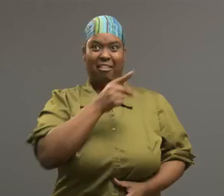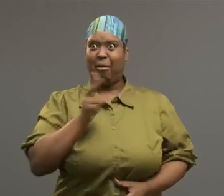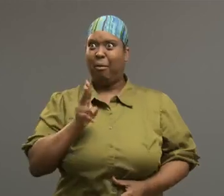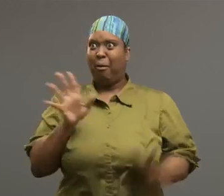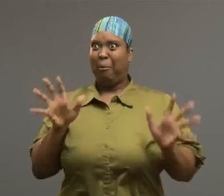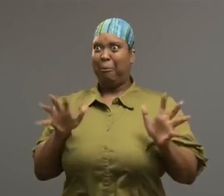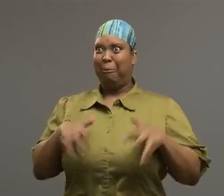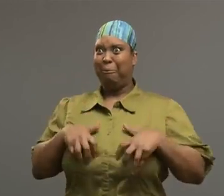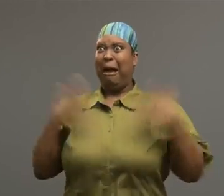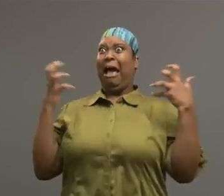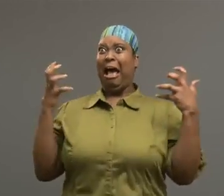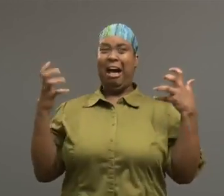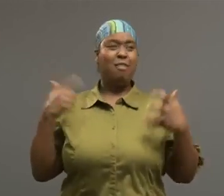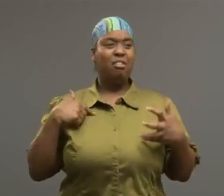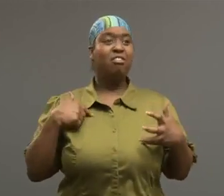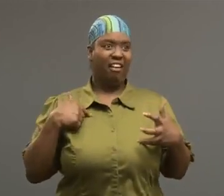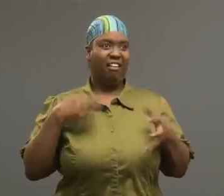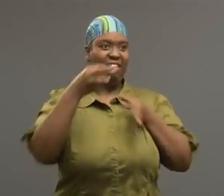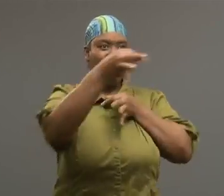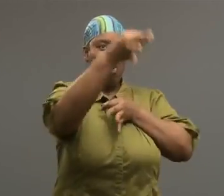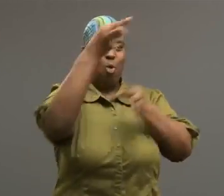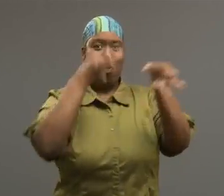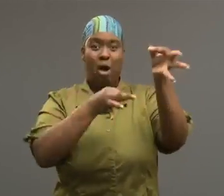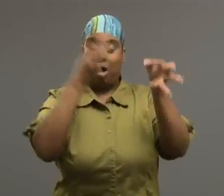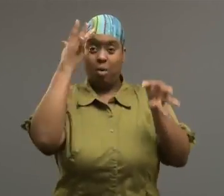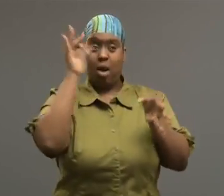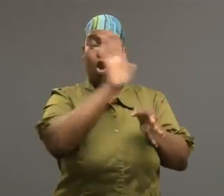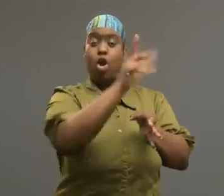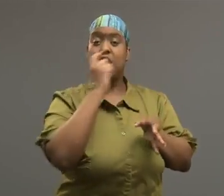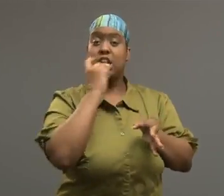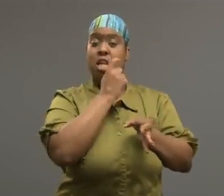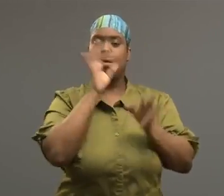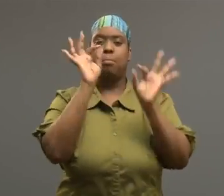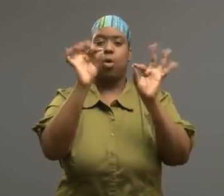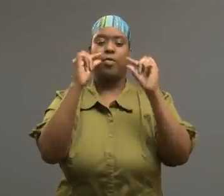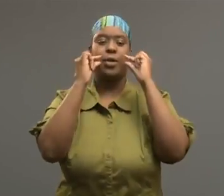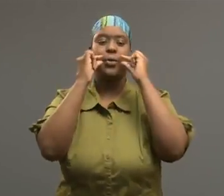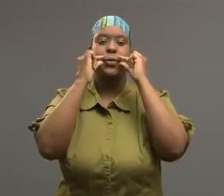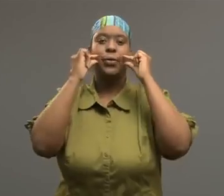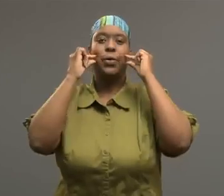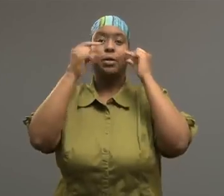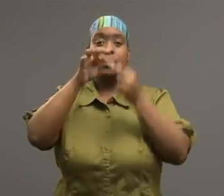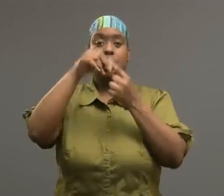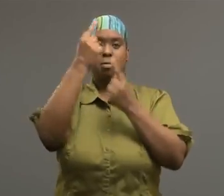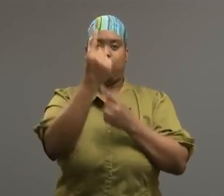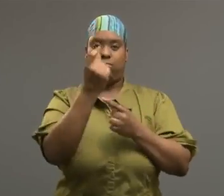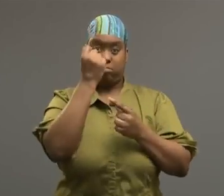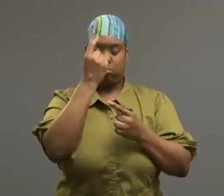She got mad, and I said, "Tit for tat!" Her teeth were perfect except in the front,